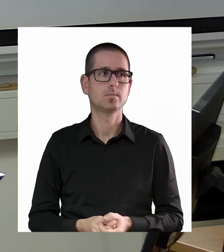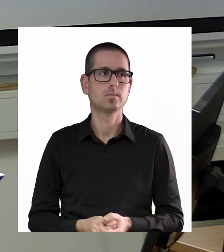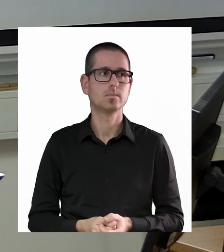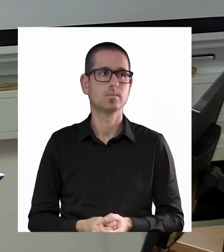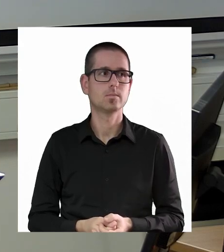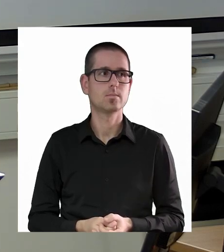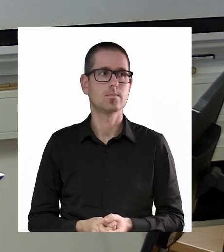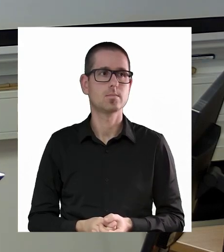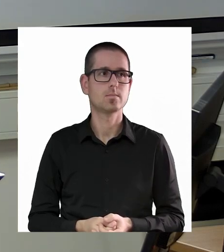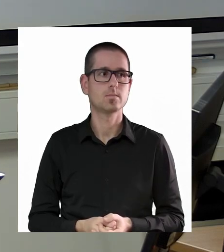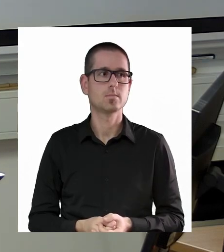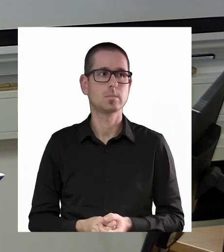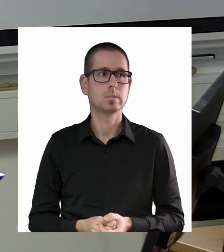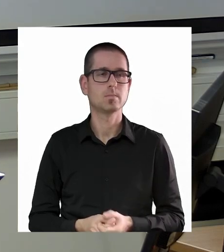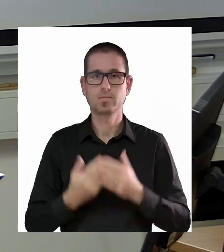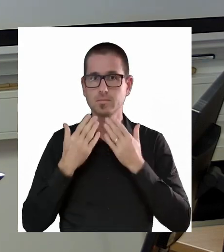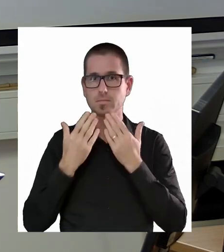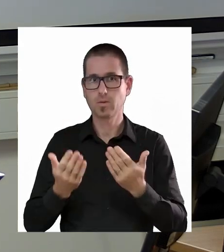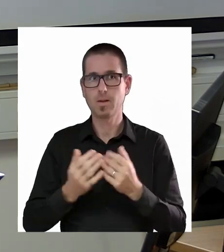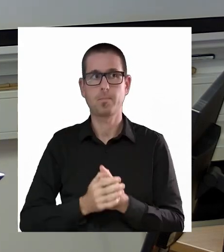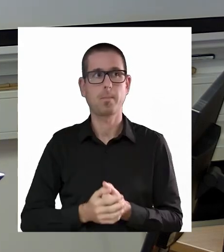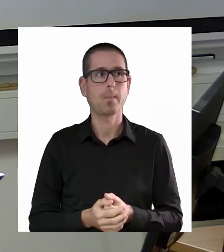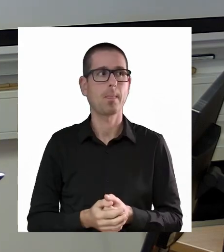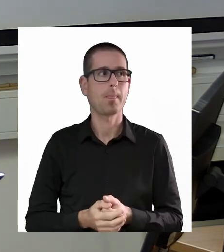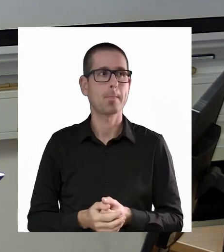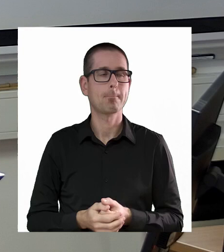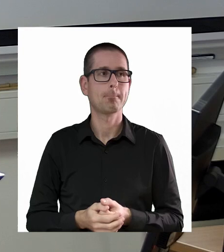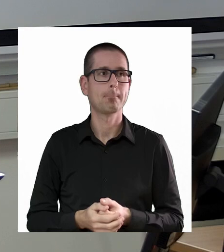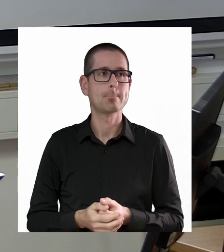Okay, thank you. So the